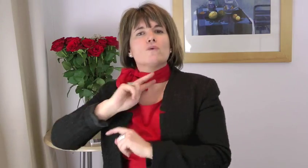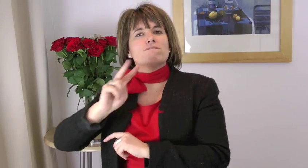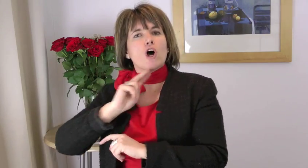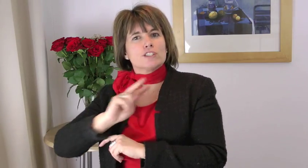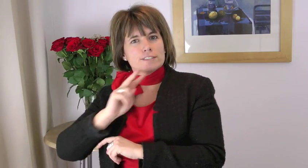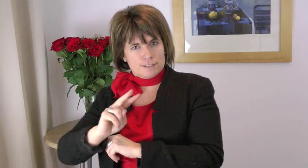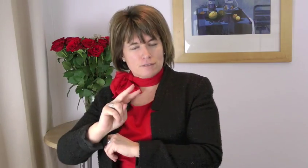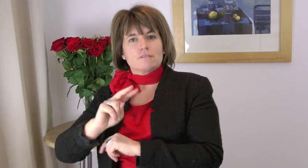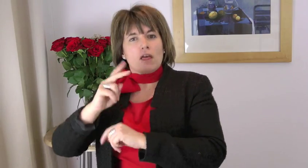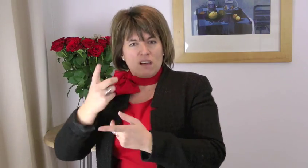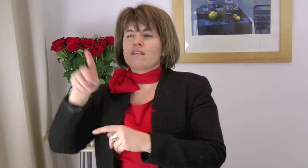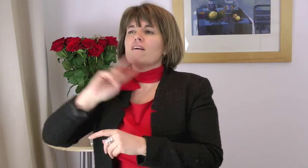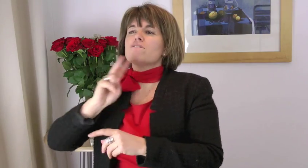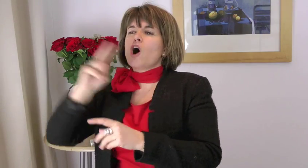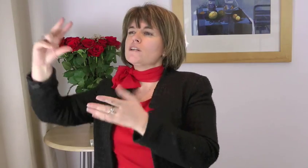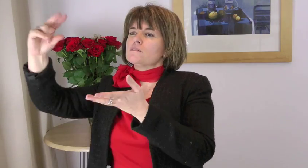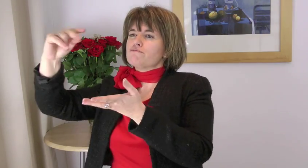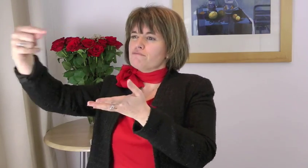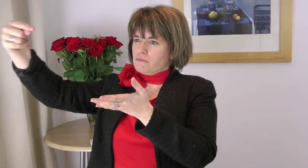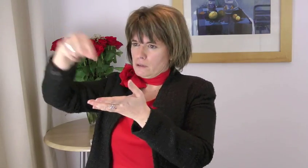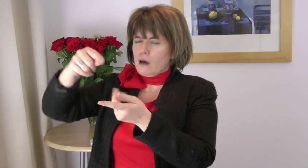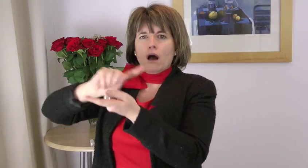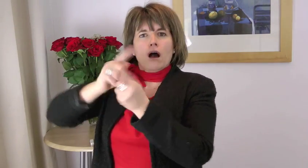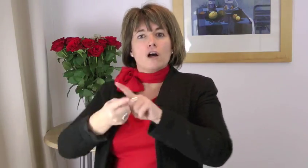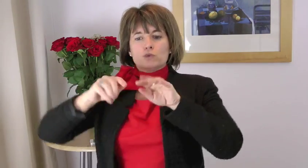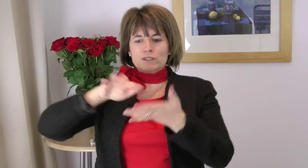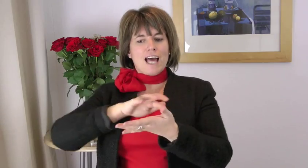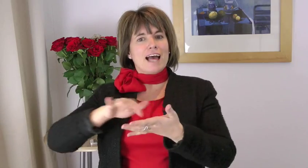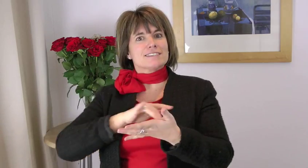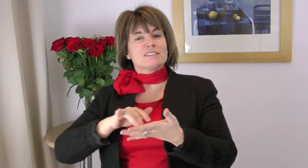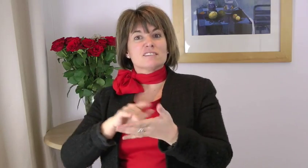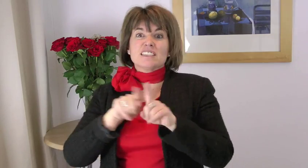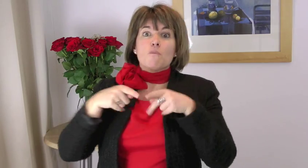You can use it in the same way as text direct, but a computer automatically translates it into a voice